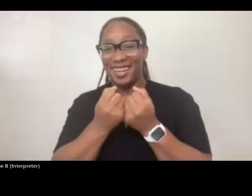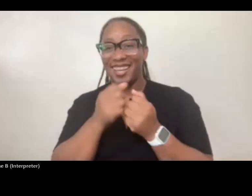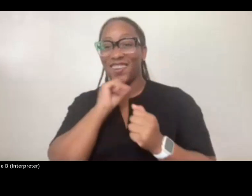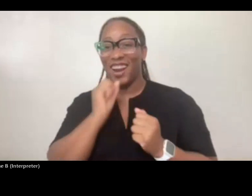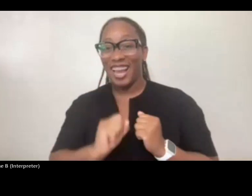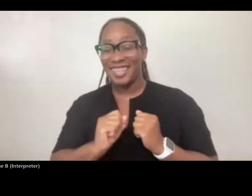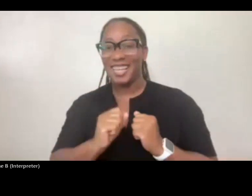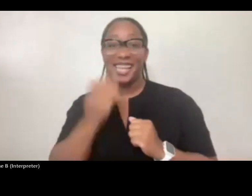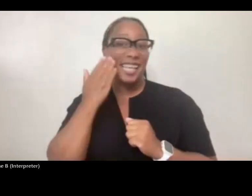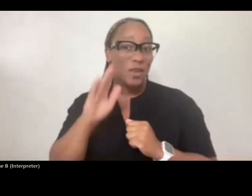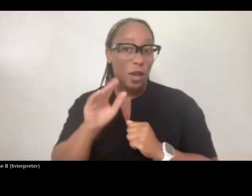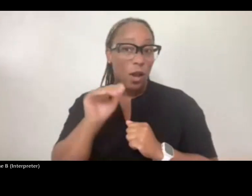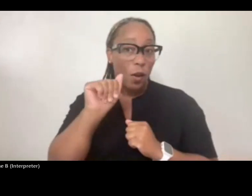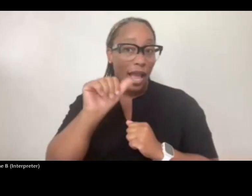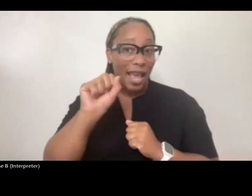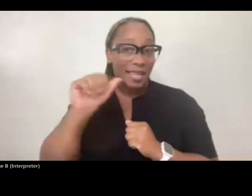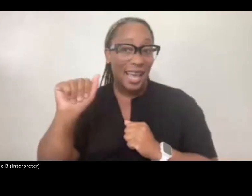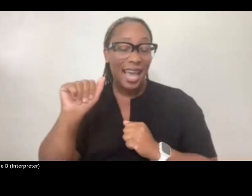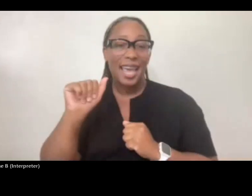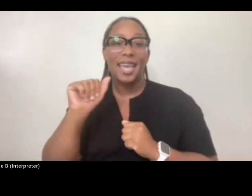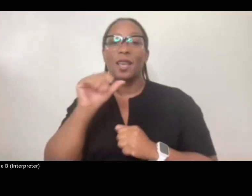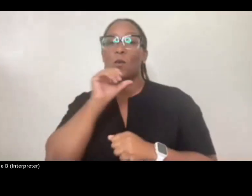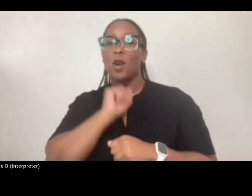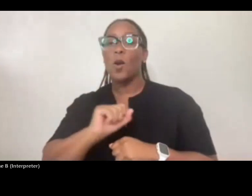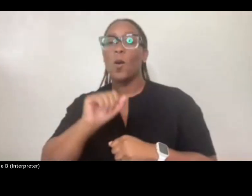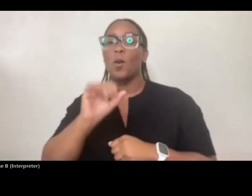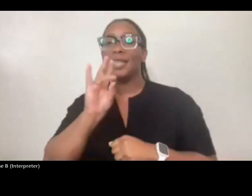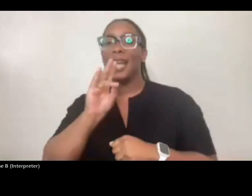If you don't know ASA, we are a 71 year old membership